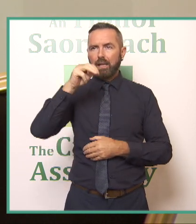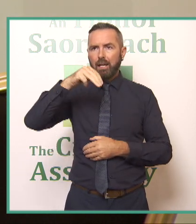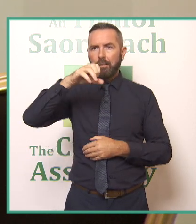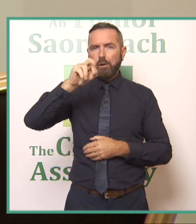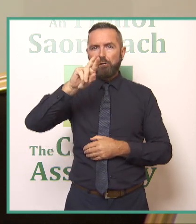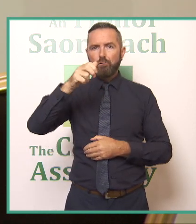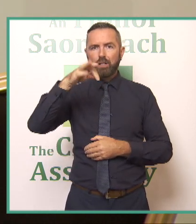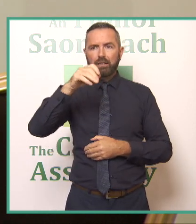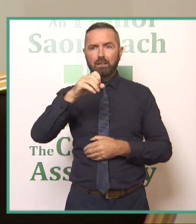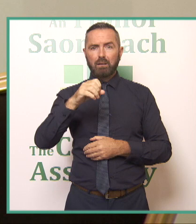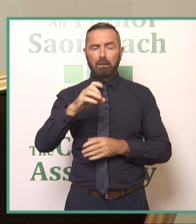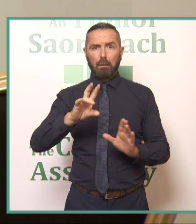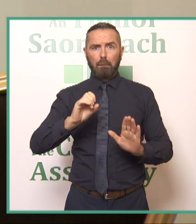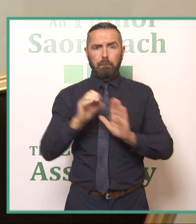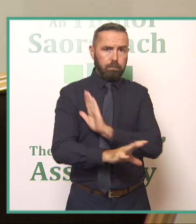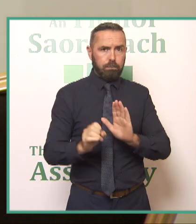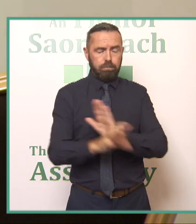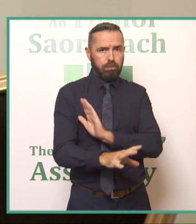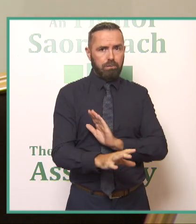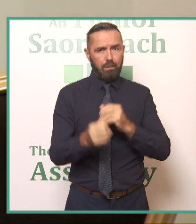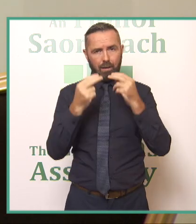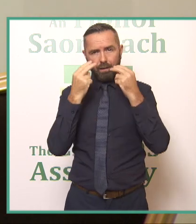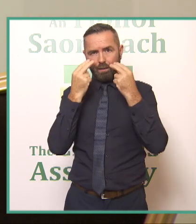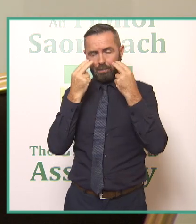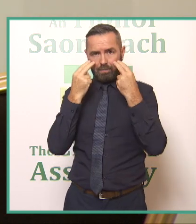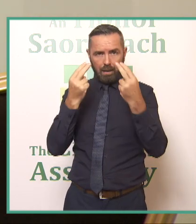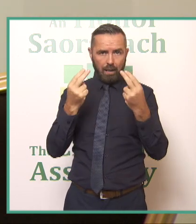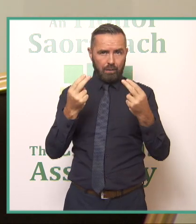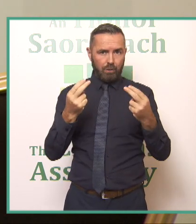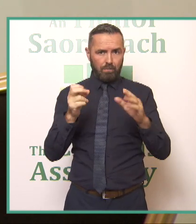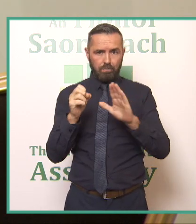nature in this country Ireland is one of the most naturally depleted countries on the planet and